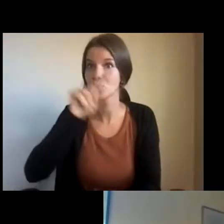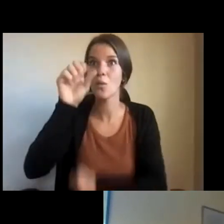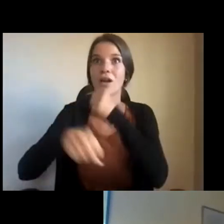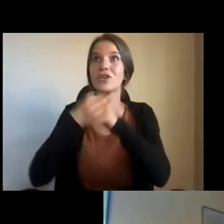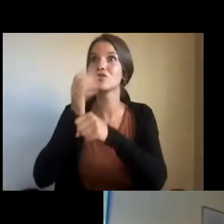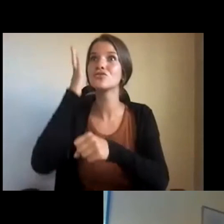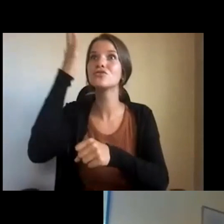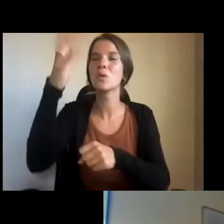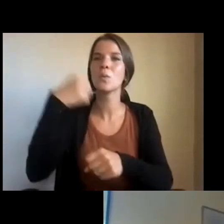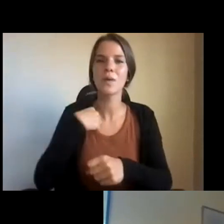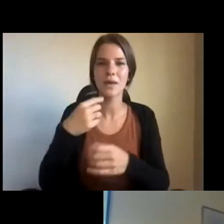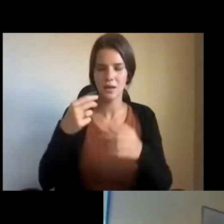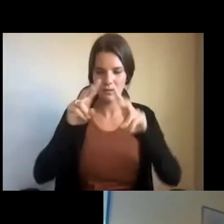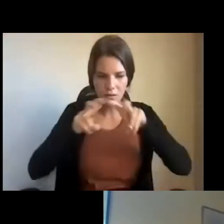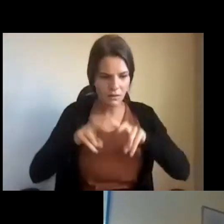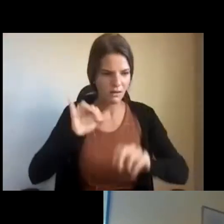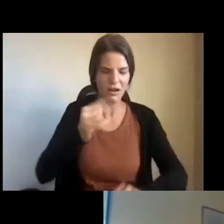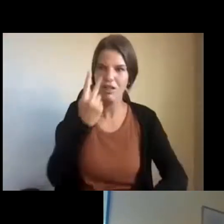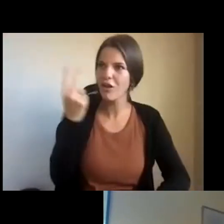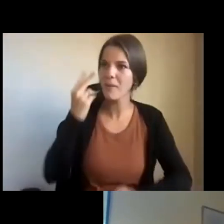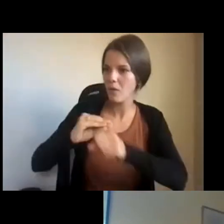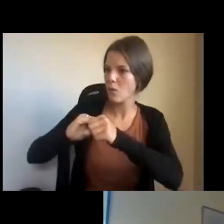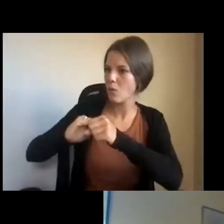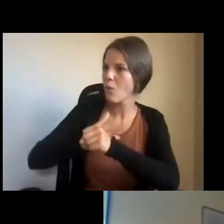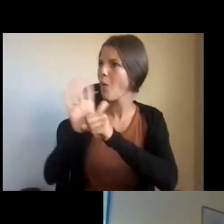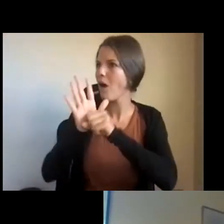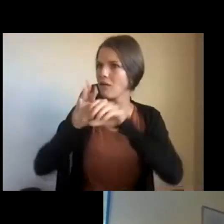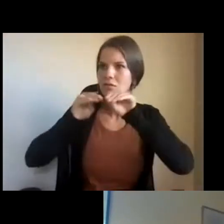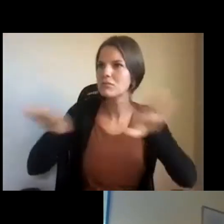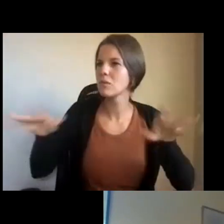learn how to live with all of this. And we all had different choices in a different agency.